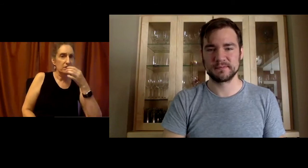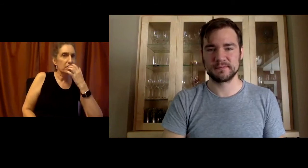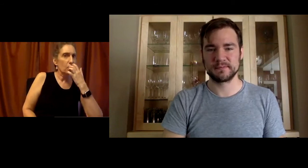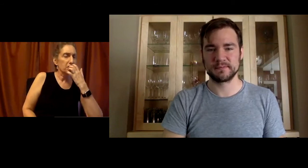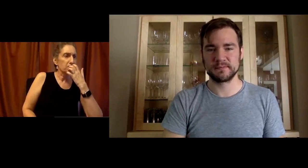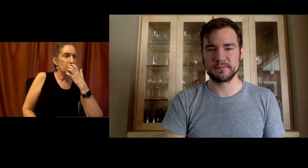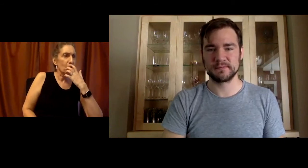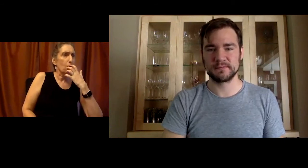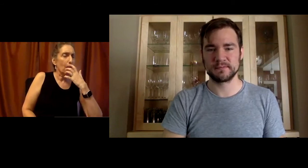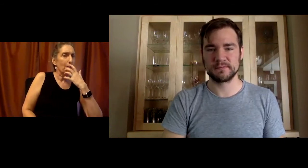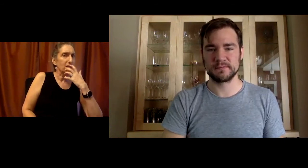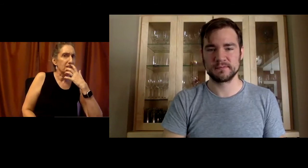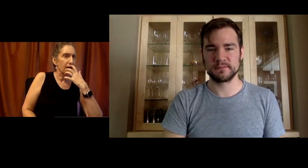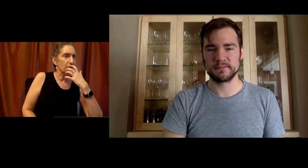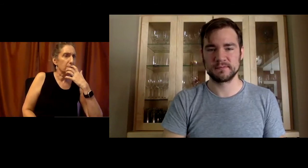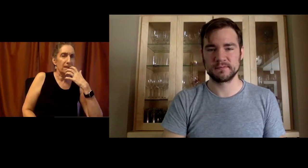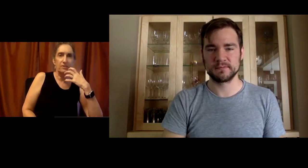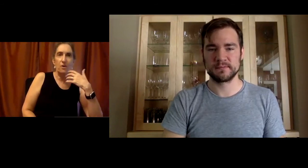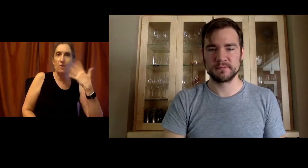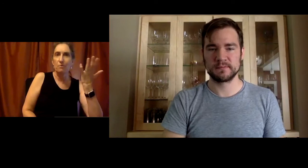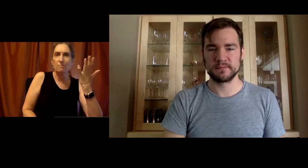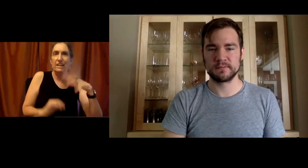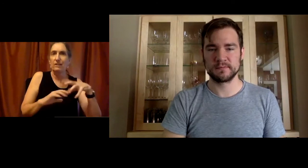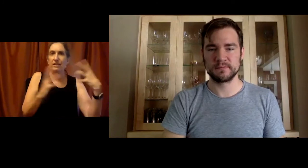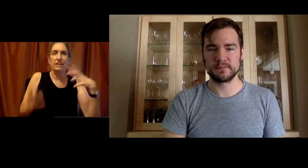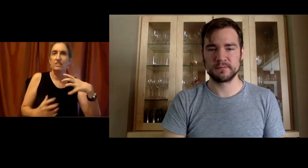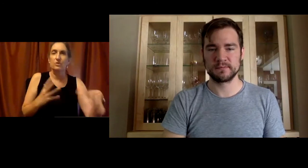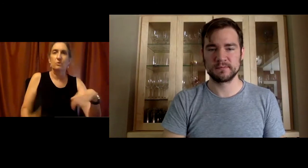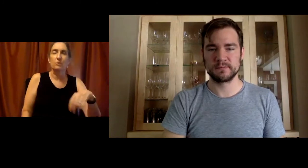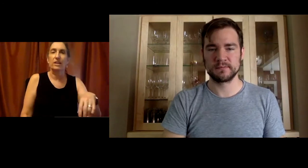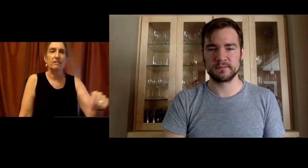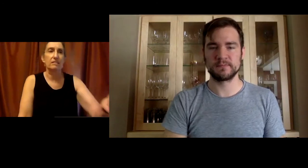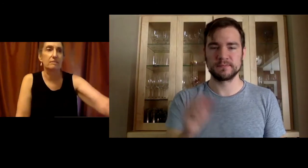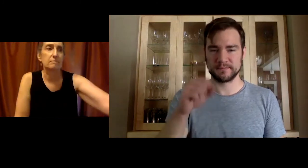Did it all deaf show in Seattle, but I don't know, like connected to whom or anything.